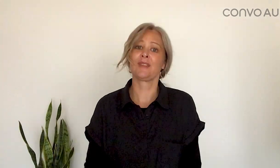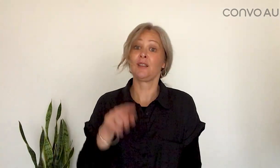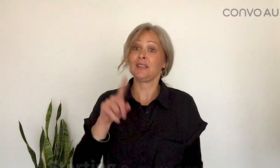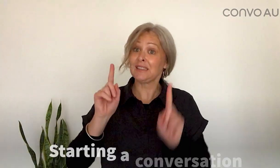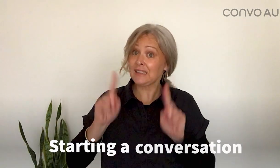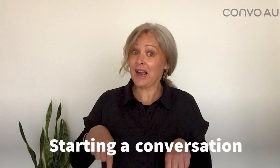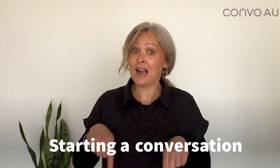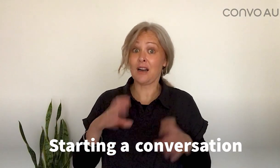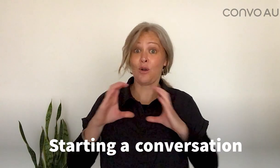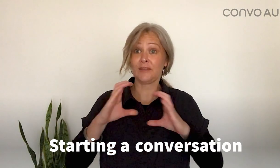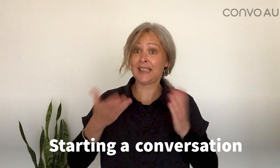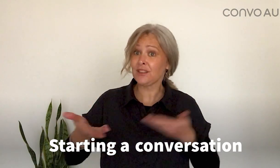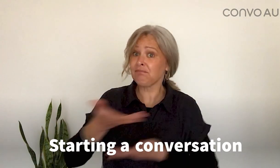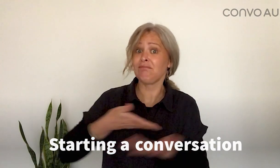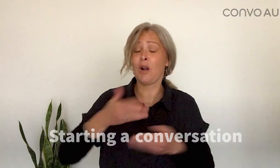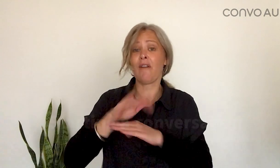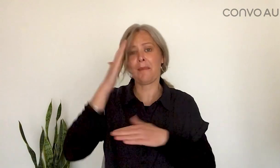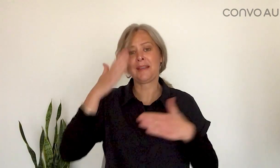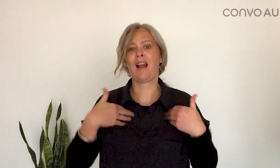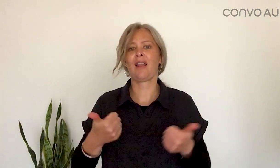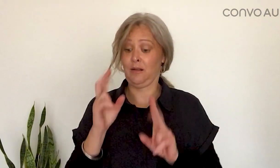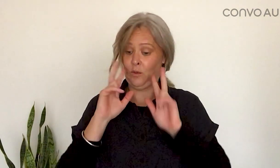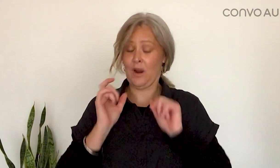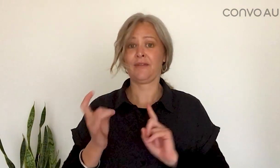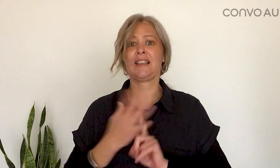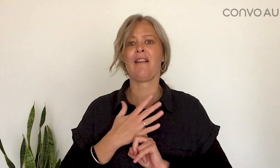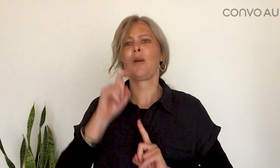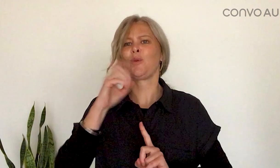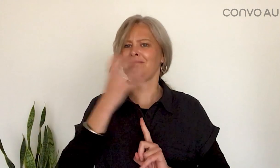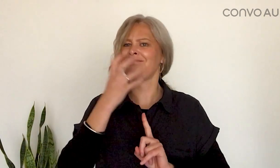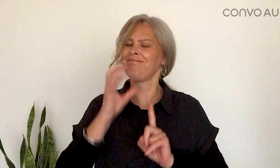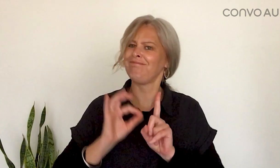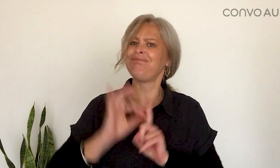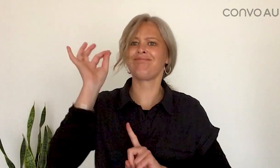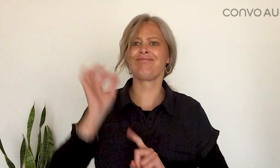Starting a conversation about your mental and wellbeing will make a huge difference.